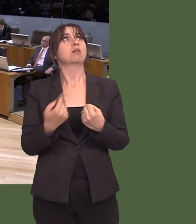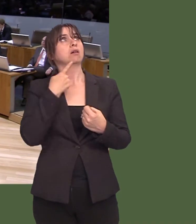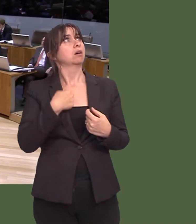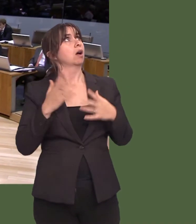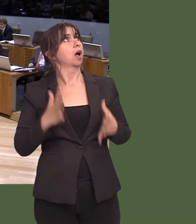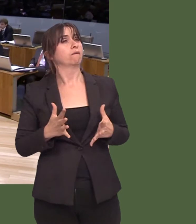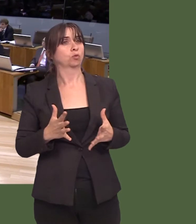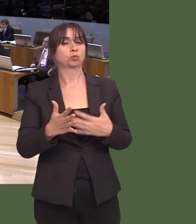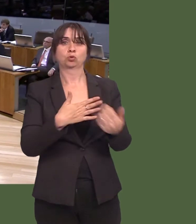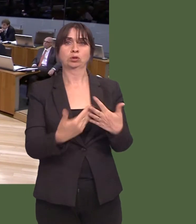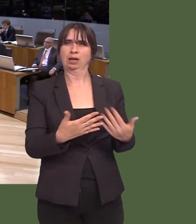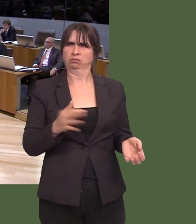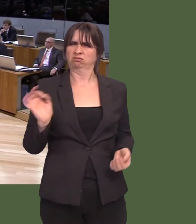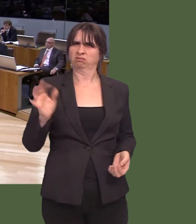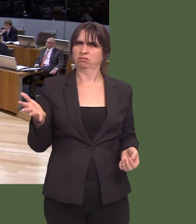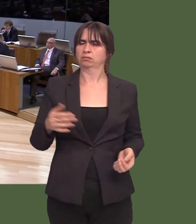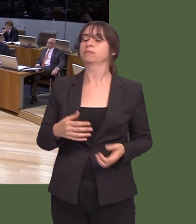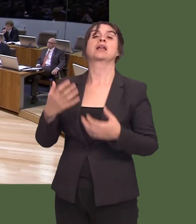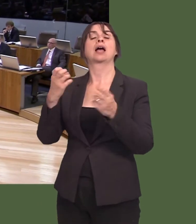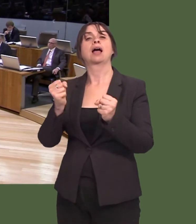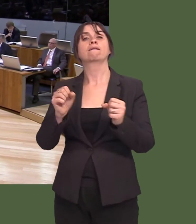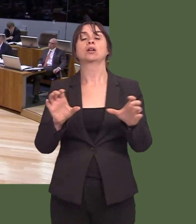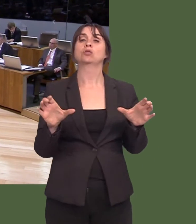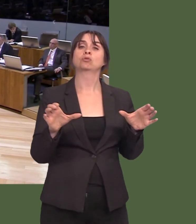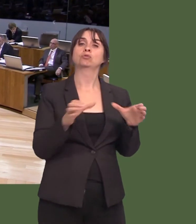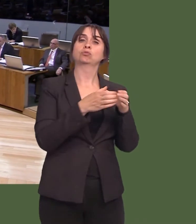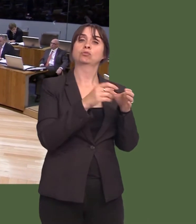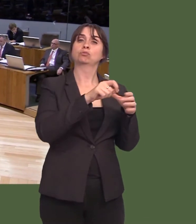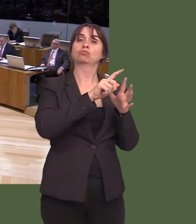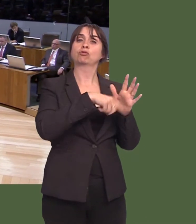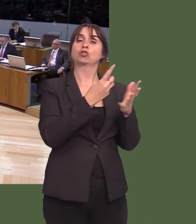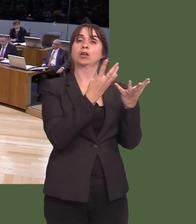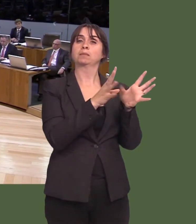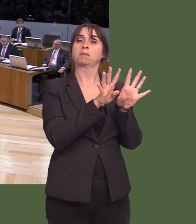Carwyn Jones: Well, first of all, there is a groupóa project boardóthat has been established